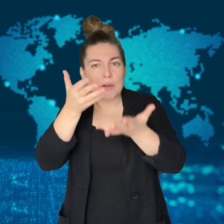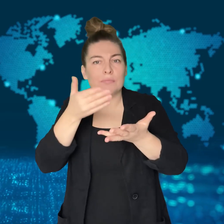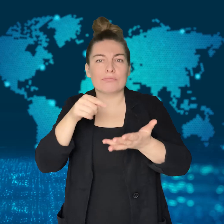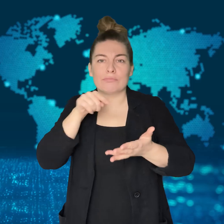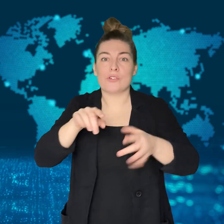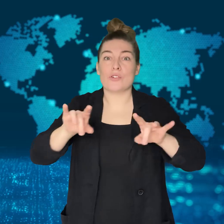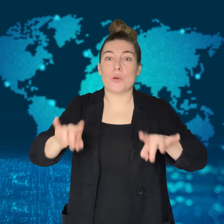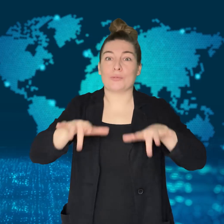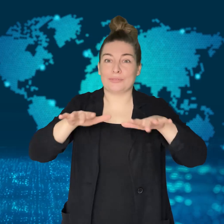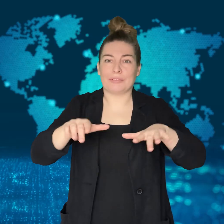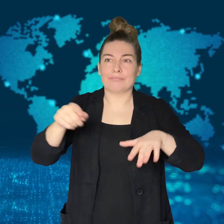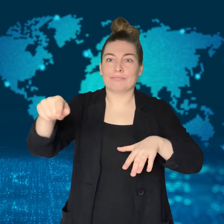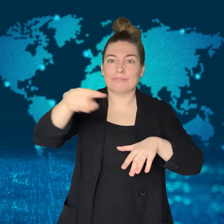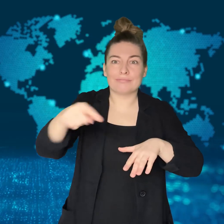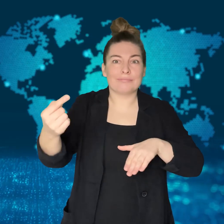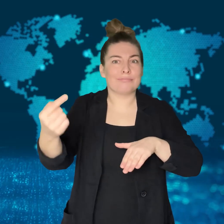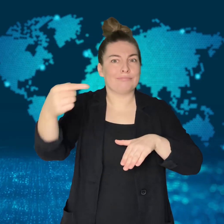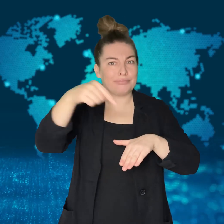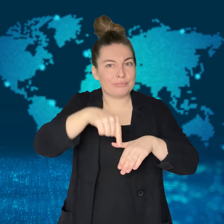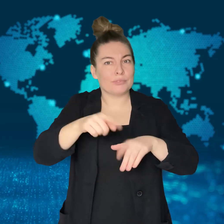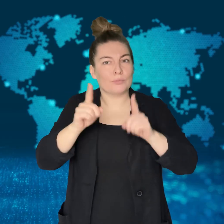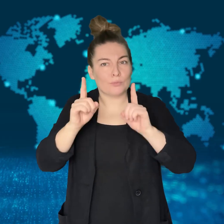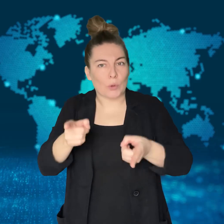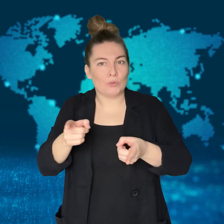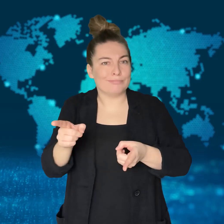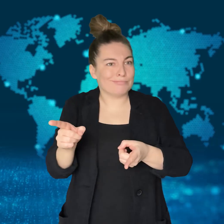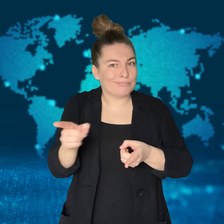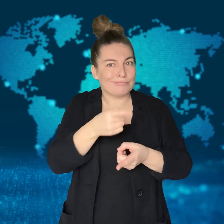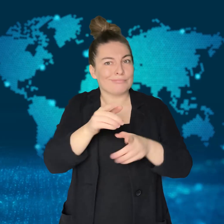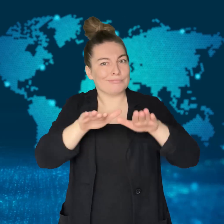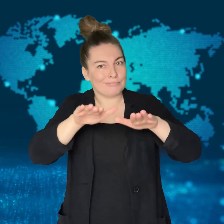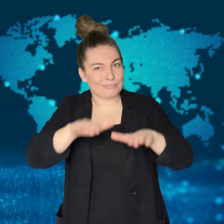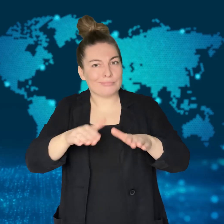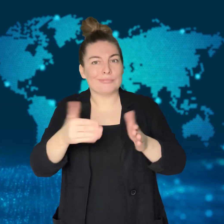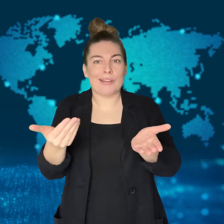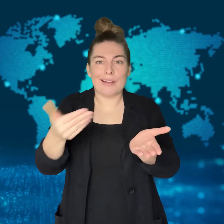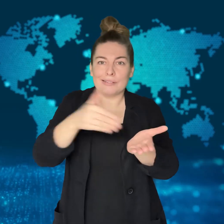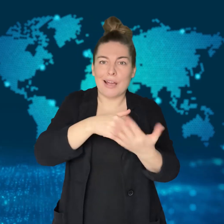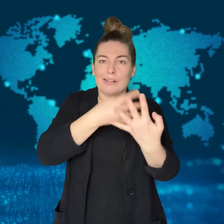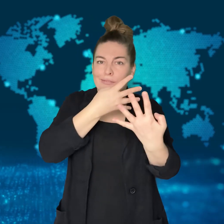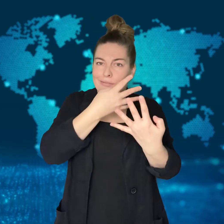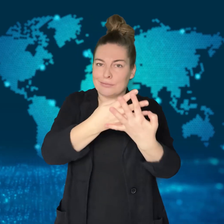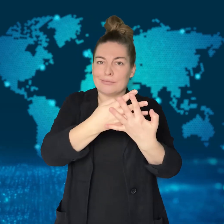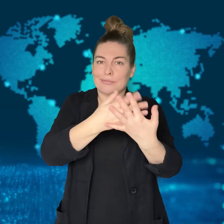Initially, there was no information about a continuation of